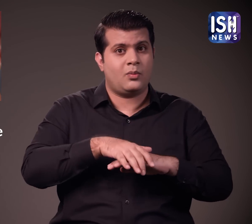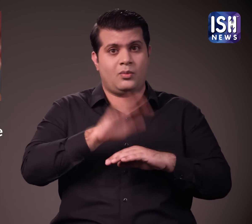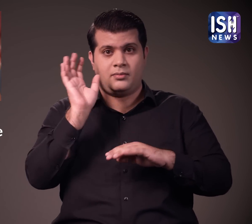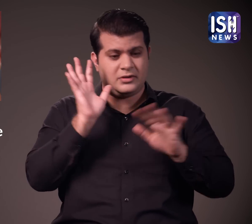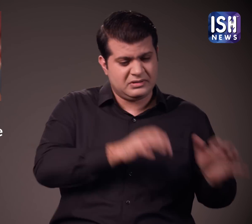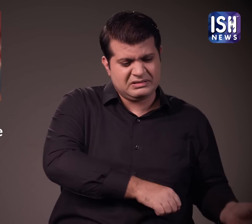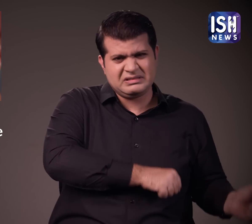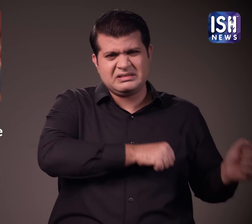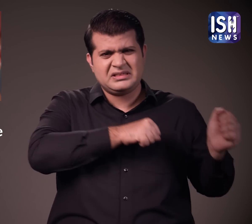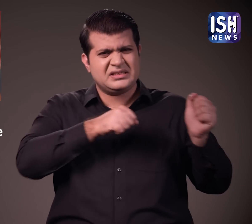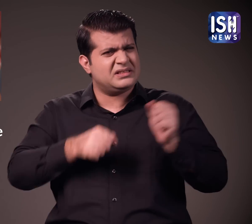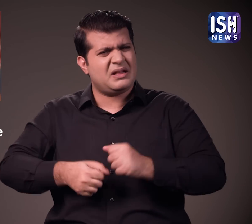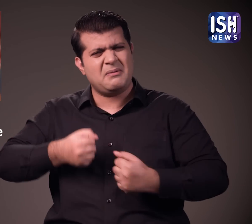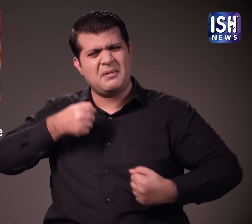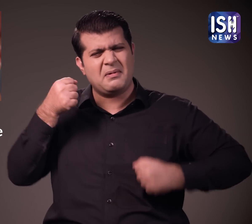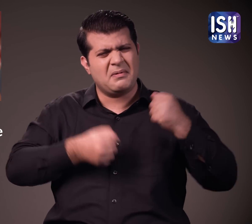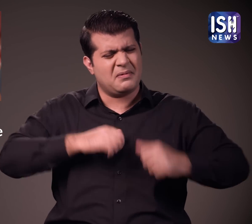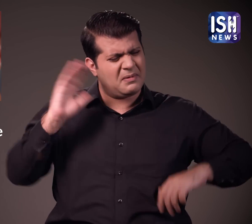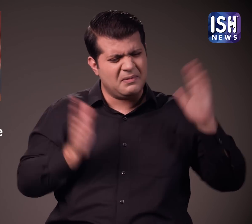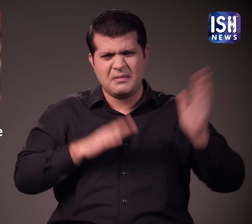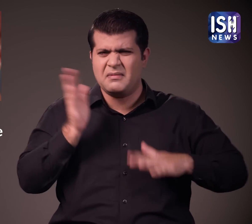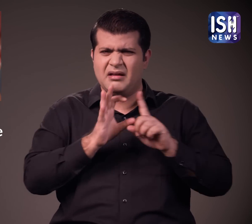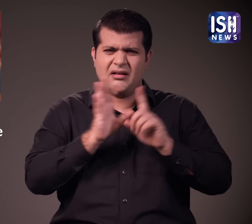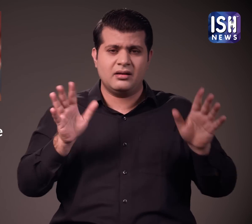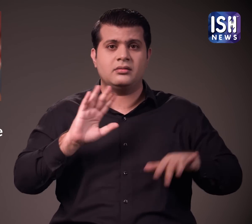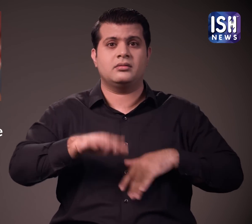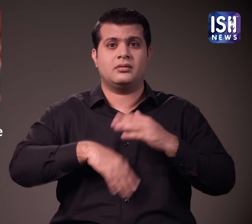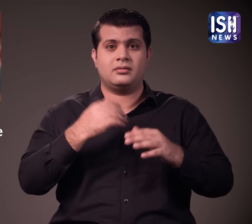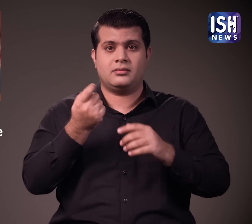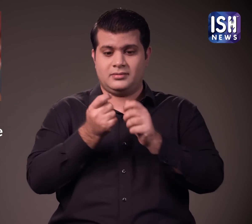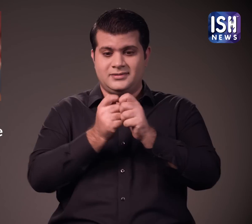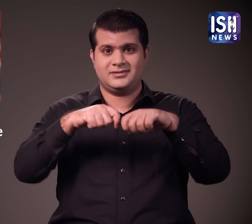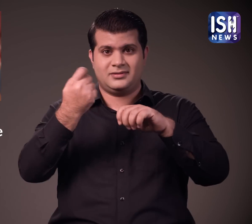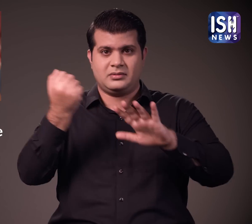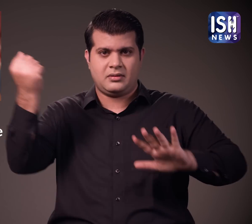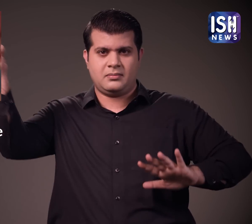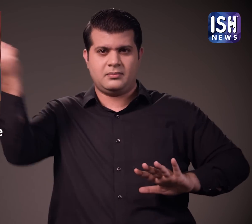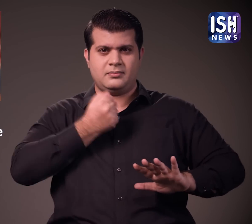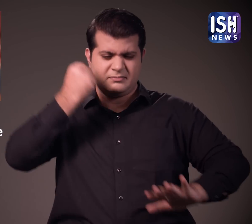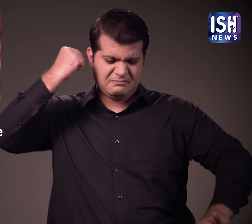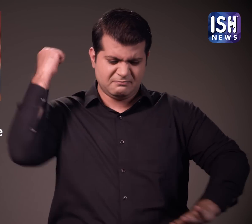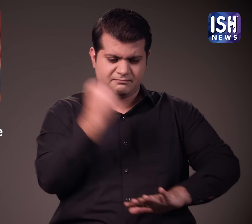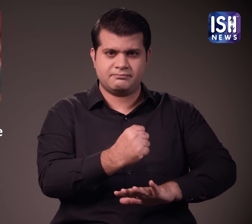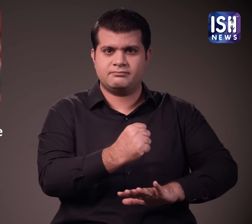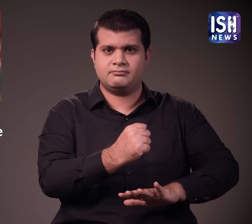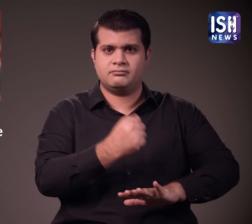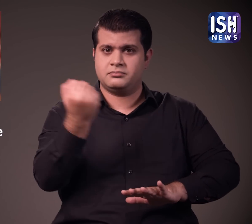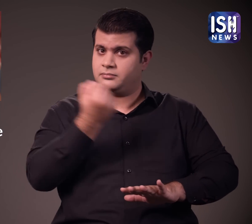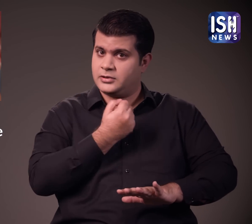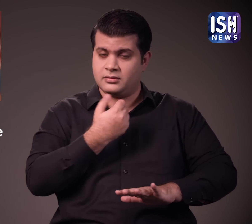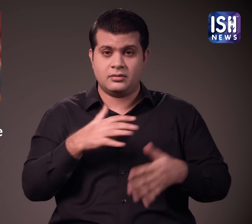Kyong then got her out of the boot, stabbed her in the chest,